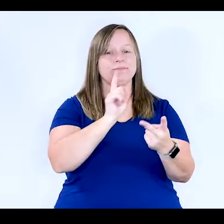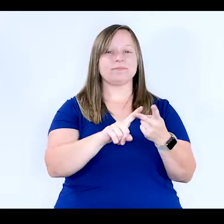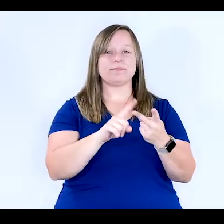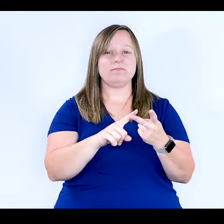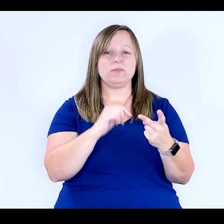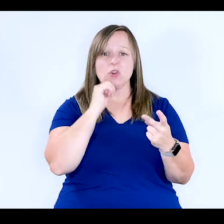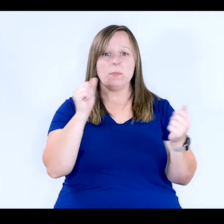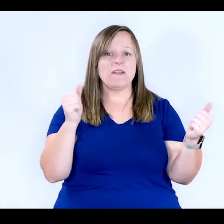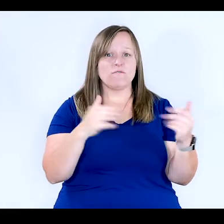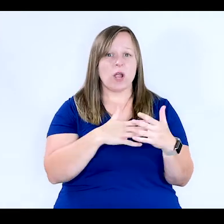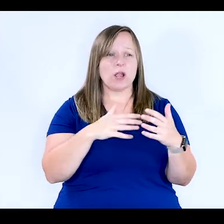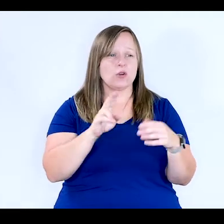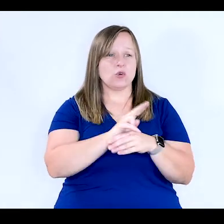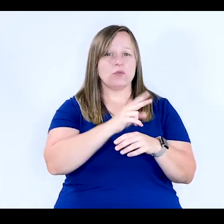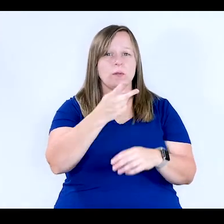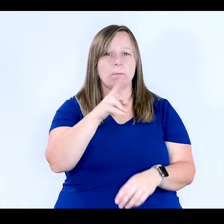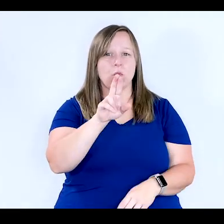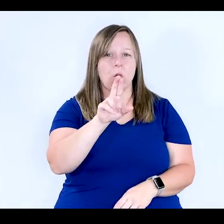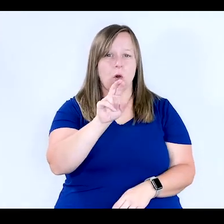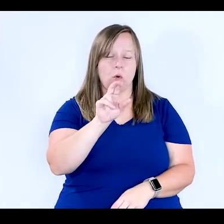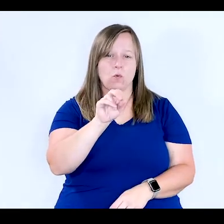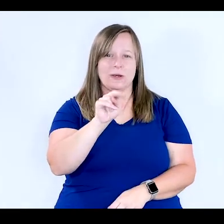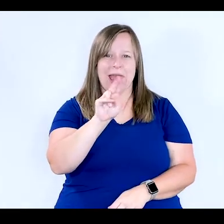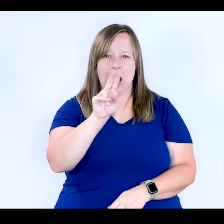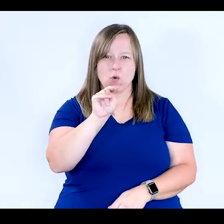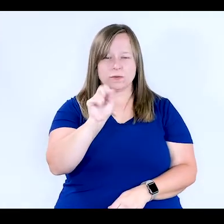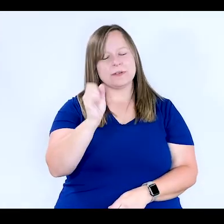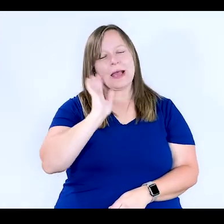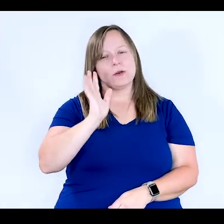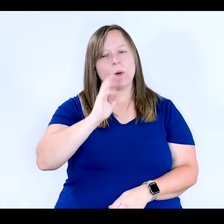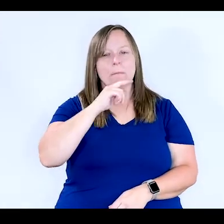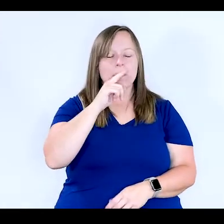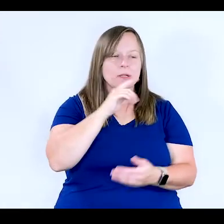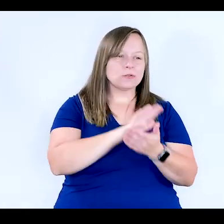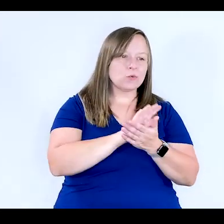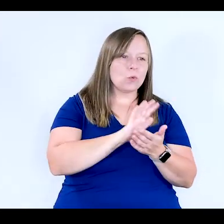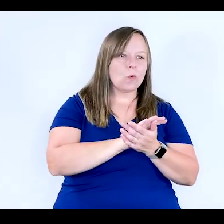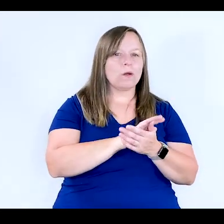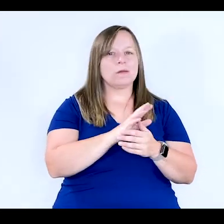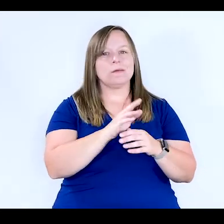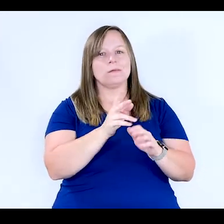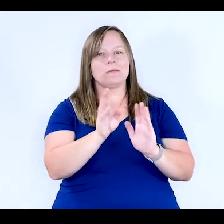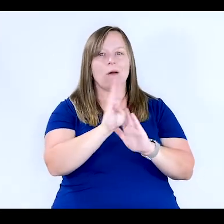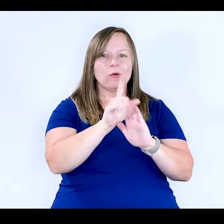don't be afraid to use pronouns. I mean, during public schooling and undergrad a